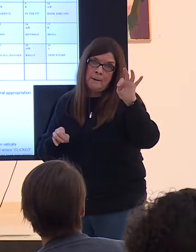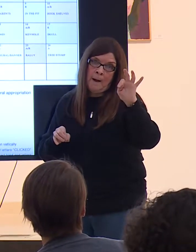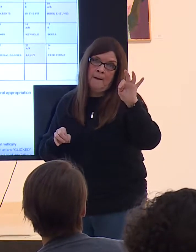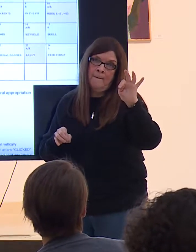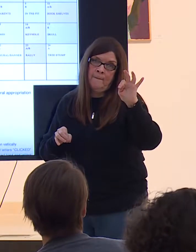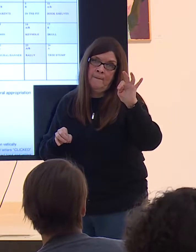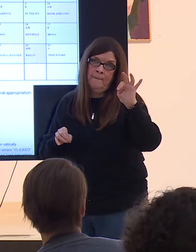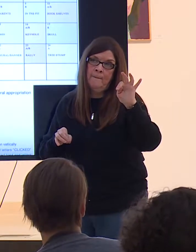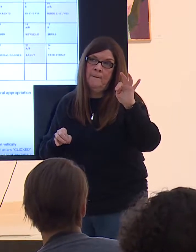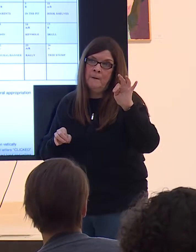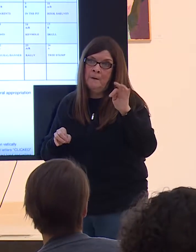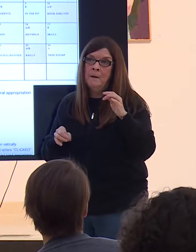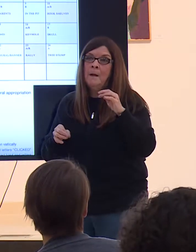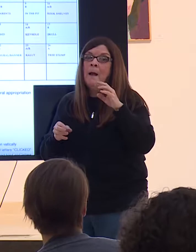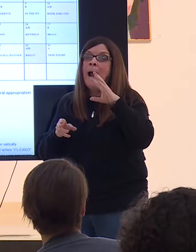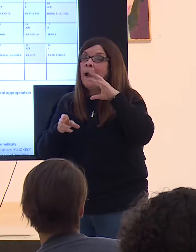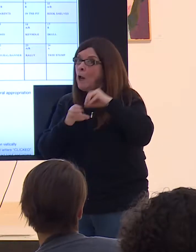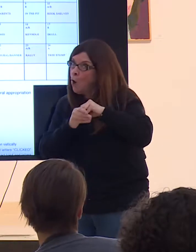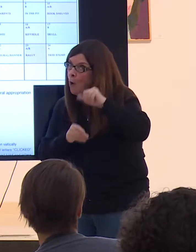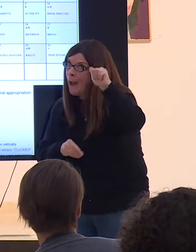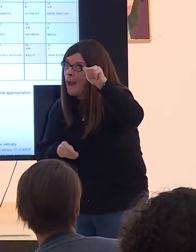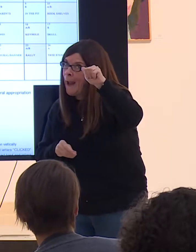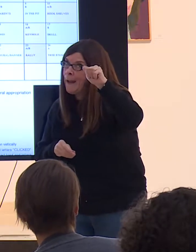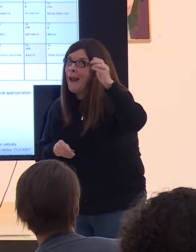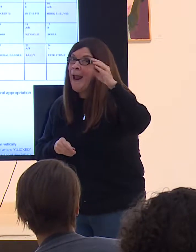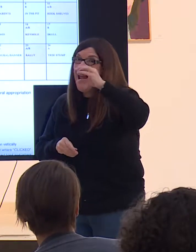and that's an important motif.